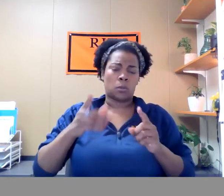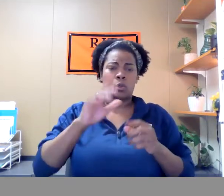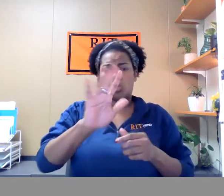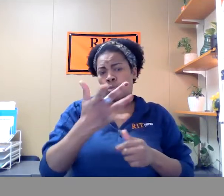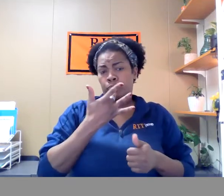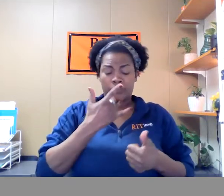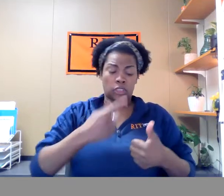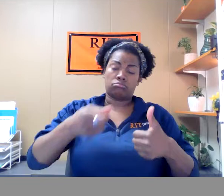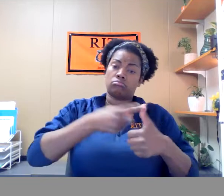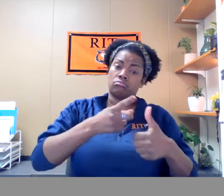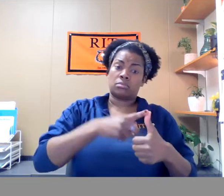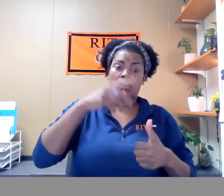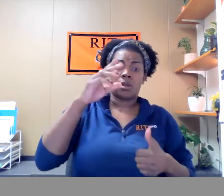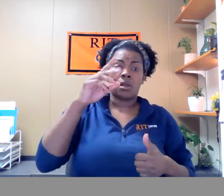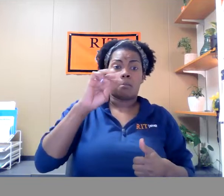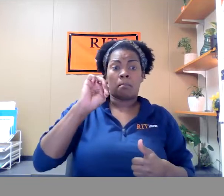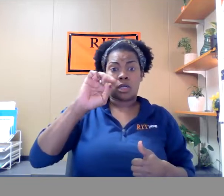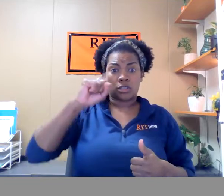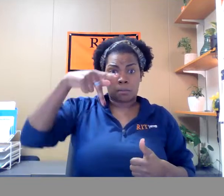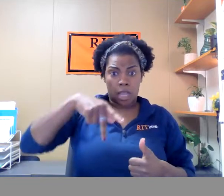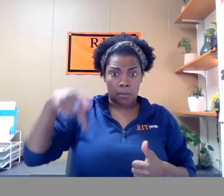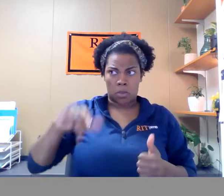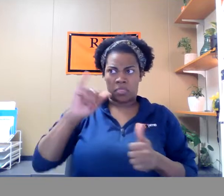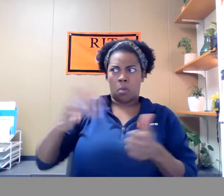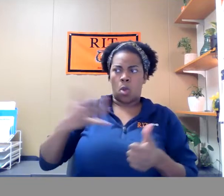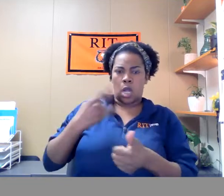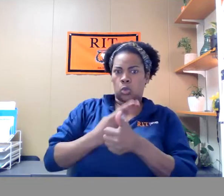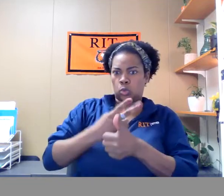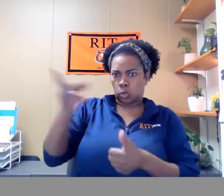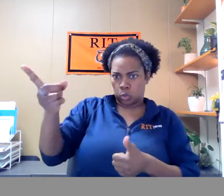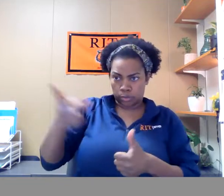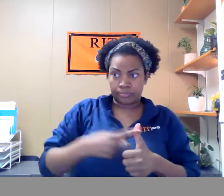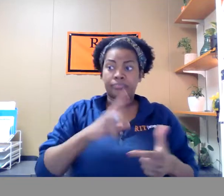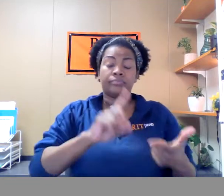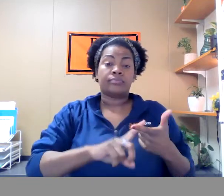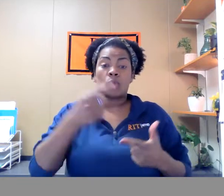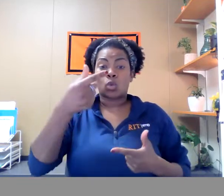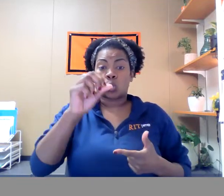You can use a preference, whatever you prefer for using that explanation